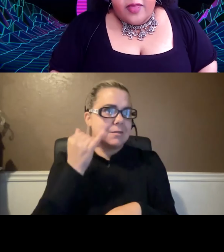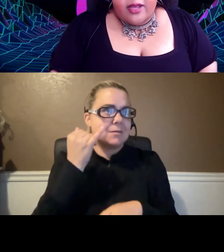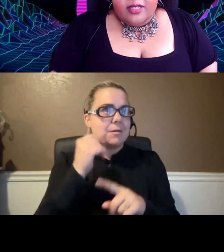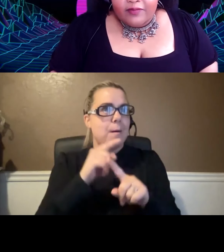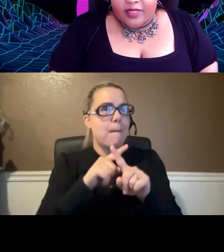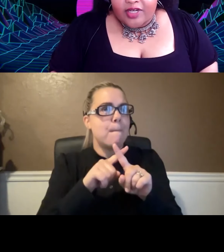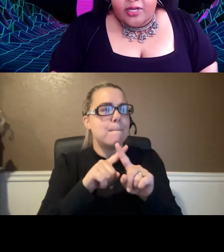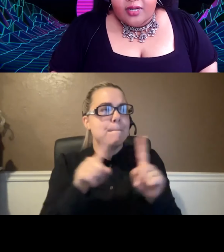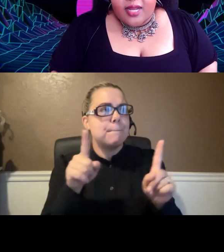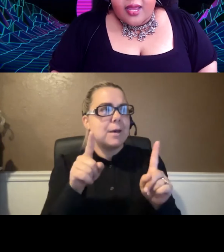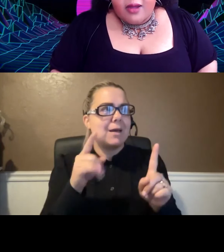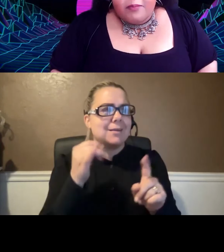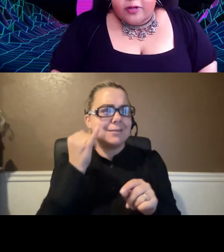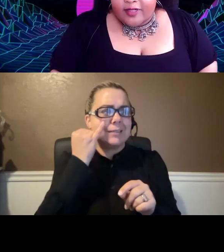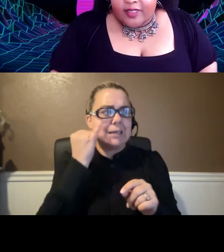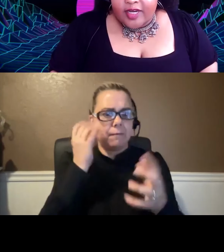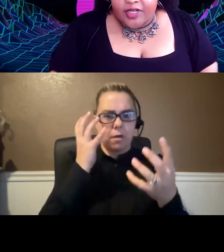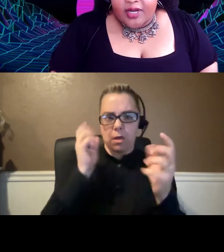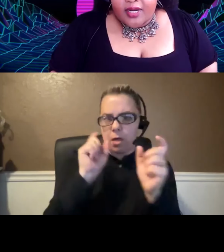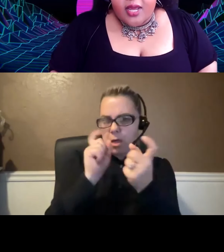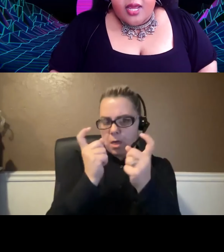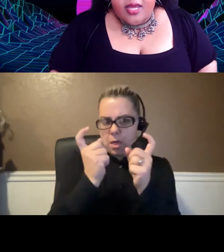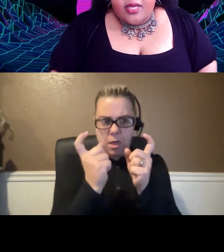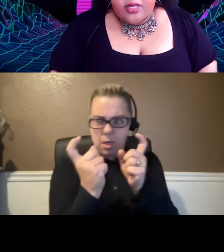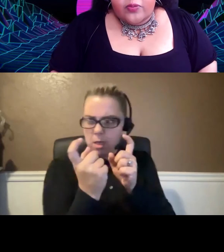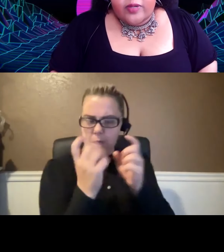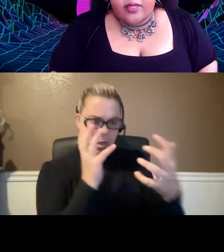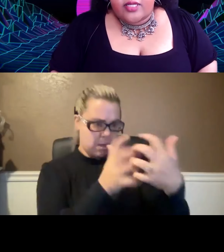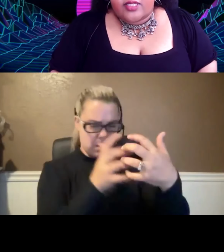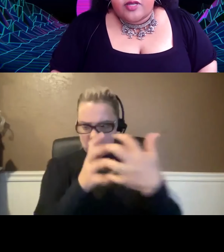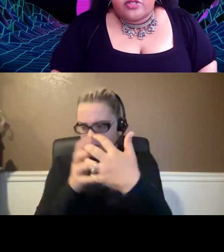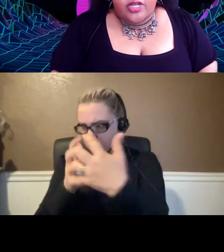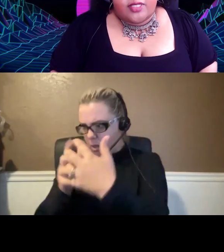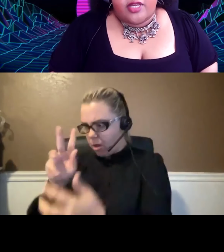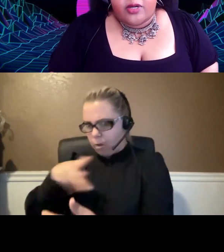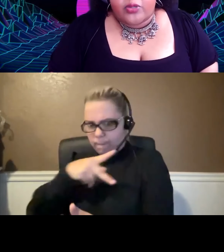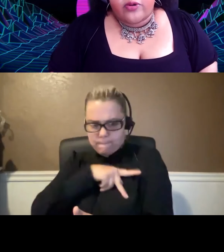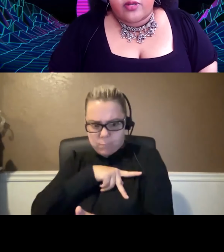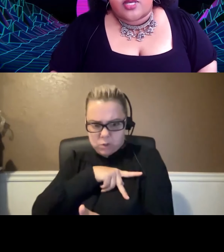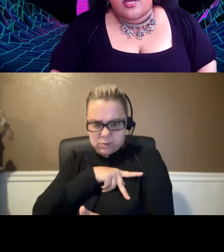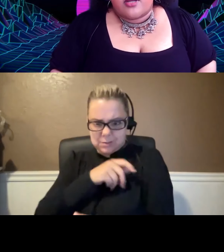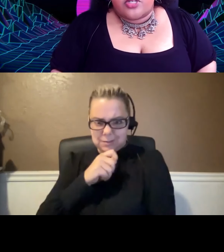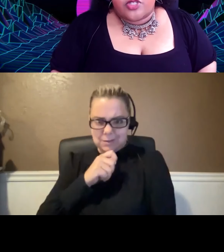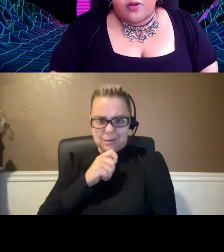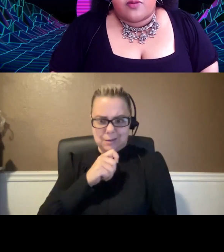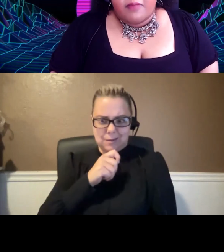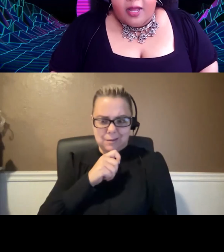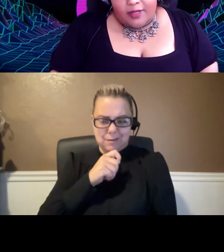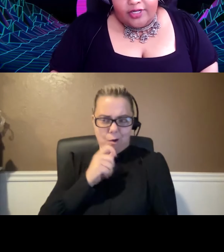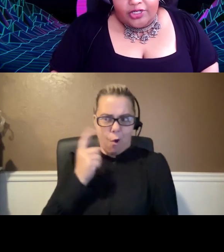customization and personalization is really is still just geared toward a certain population.